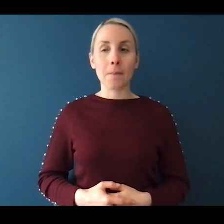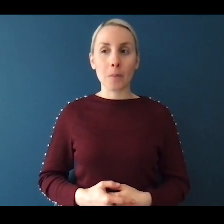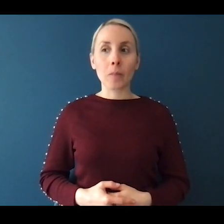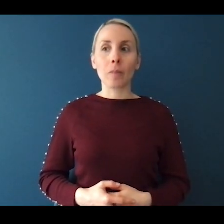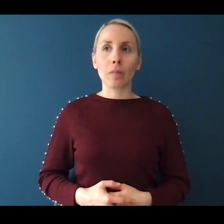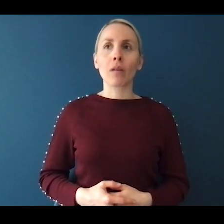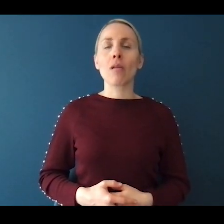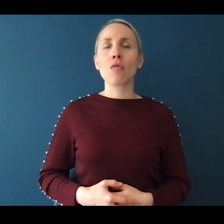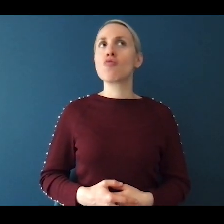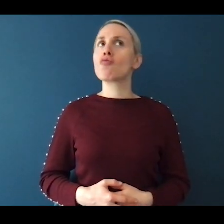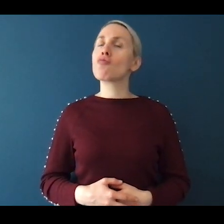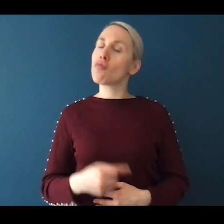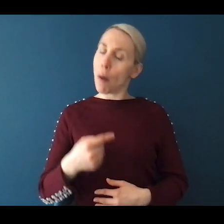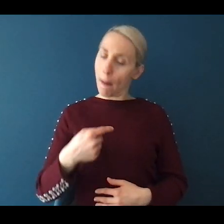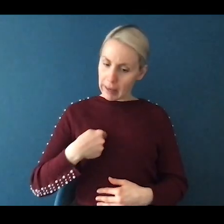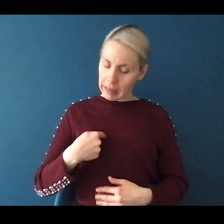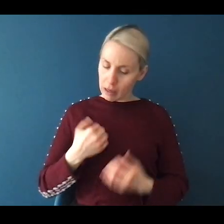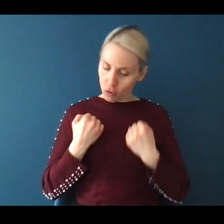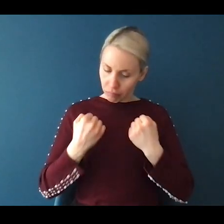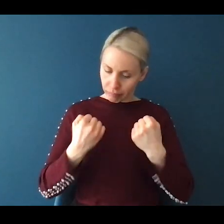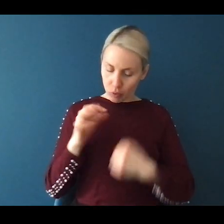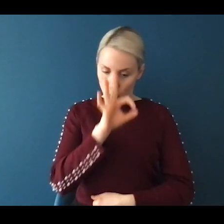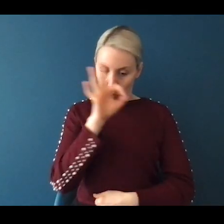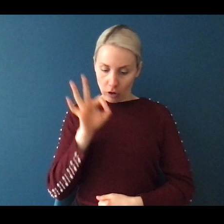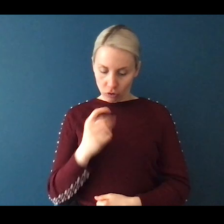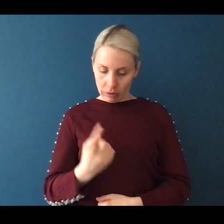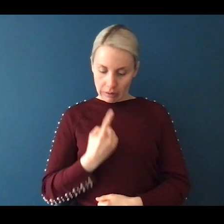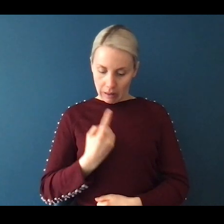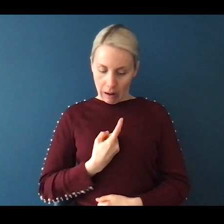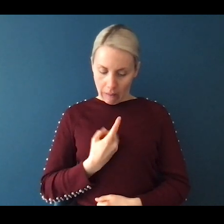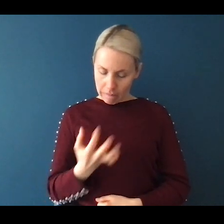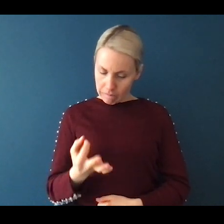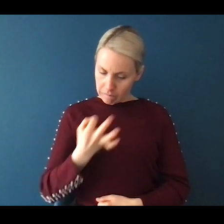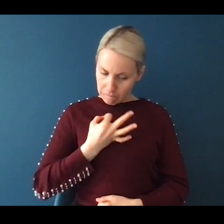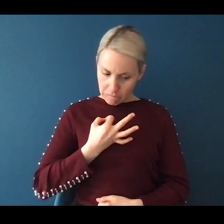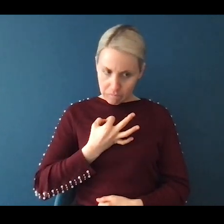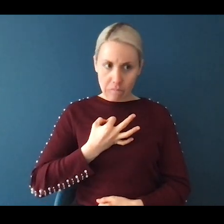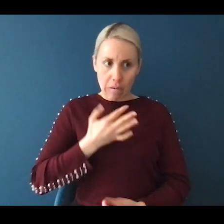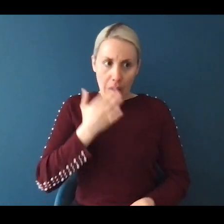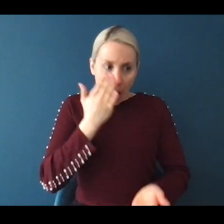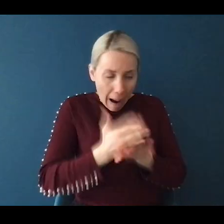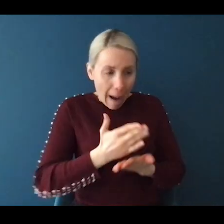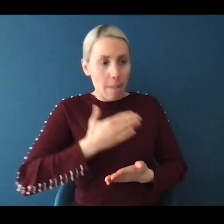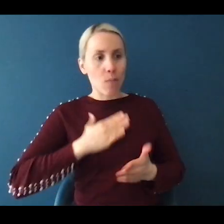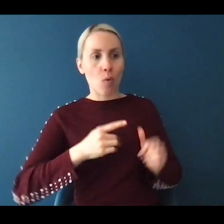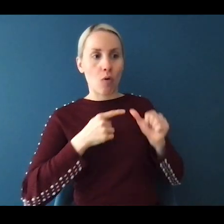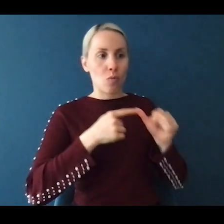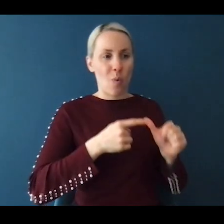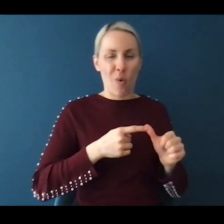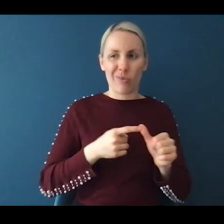you know like do I really want this award or not and um I think that kind of like that's